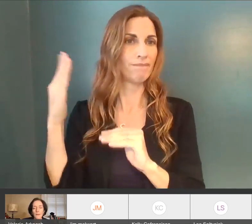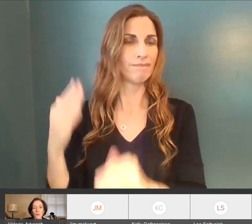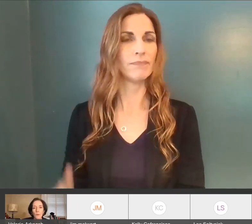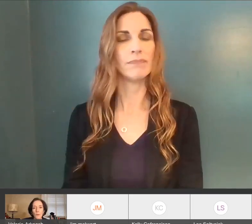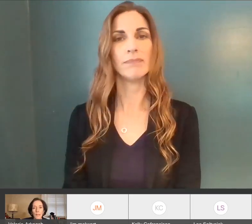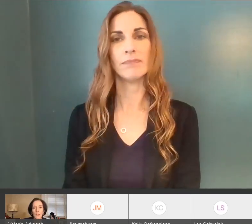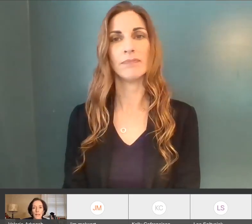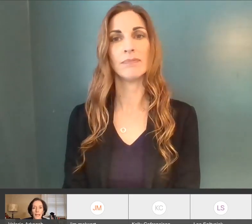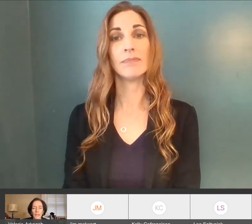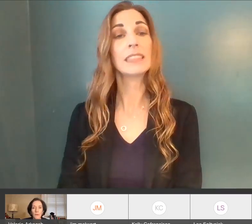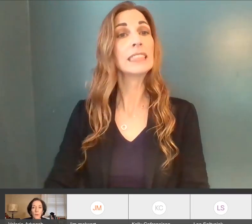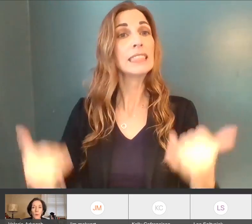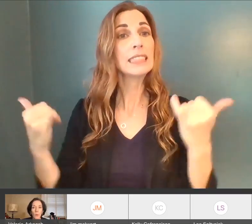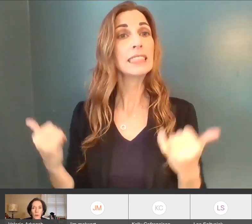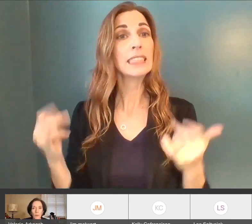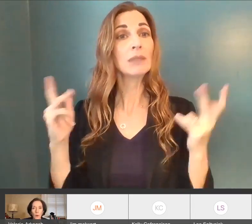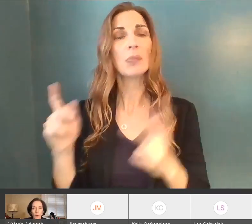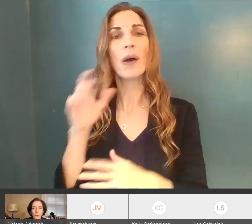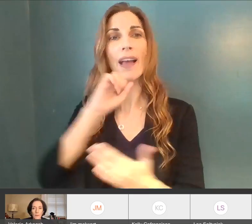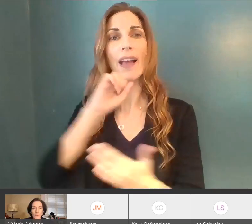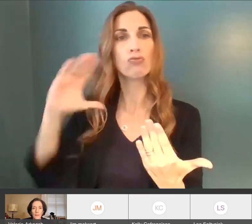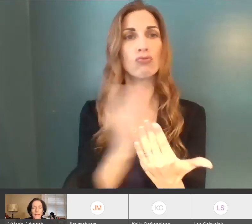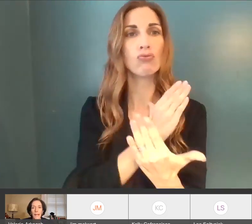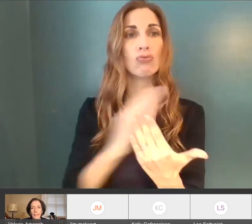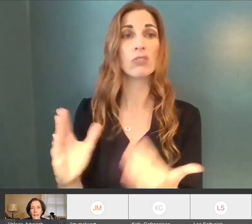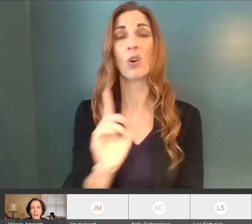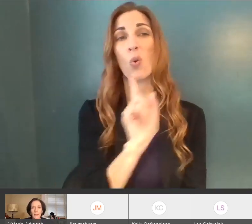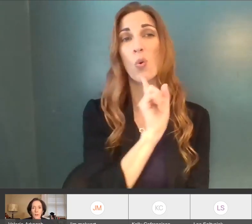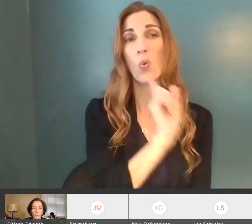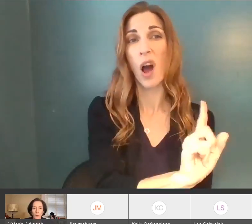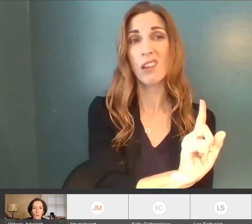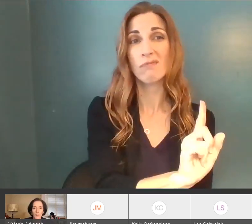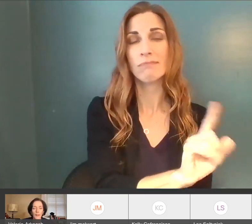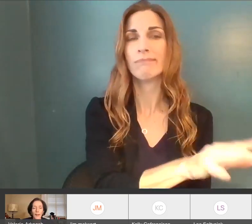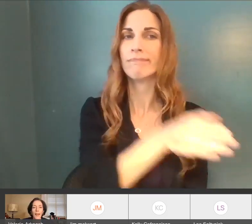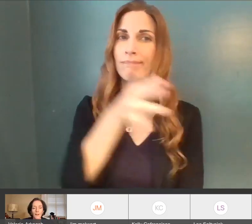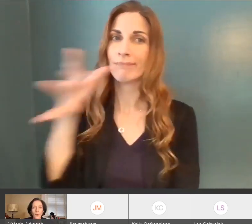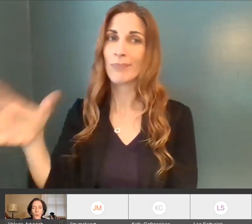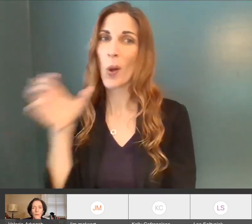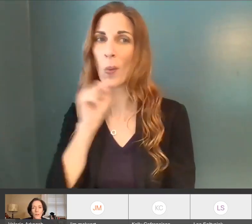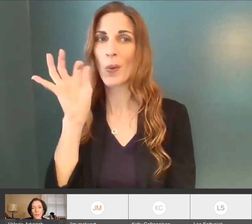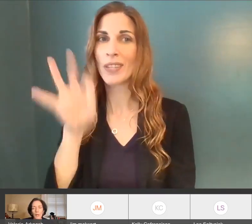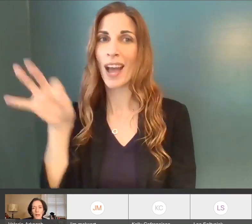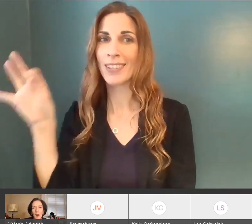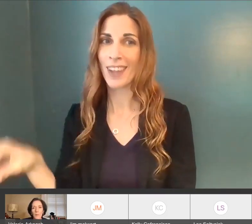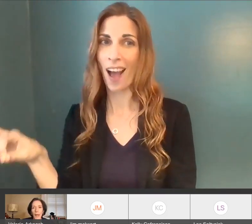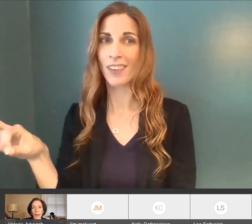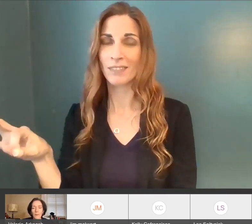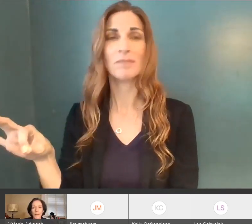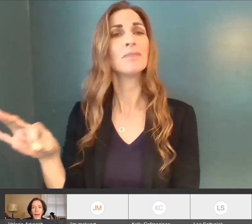individuals range in age from one year old to 99 years old and, as always, you can check our maps